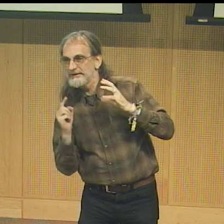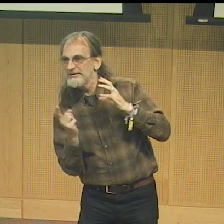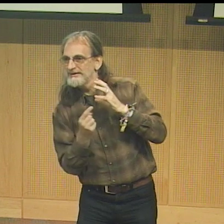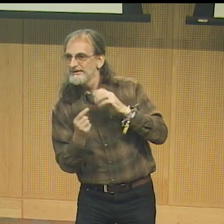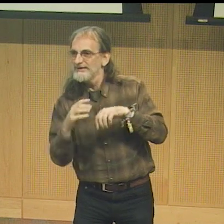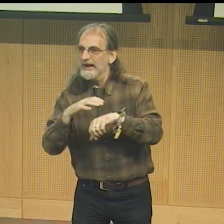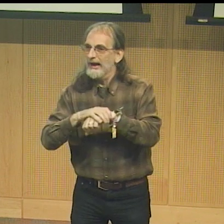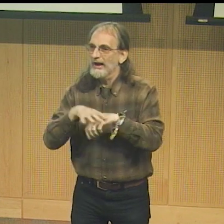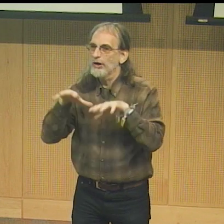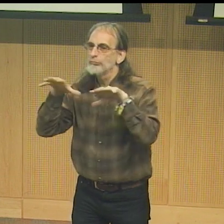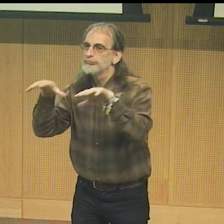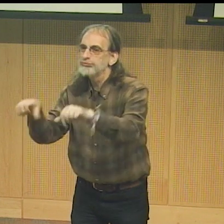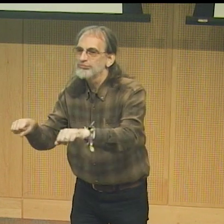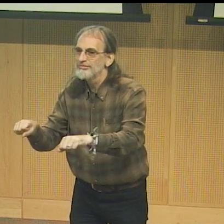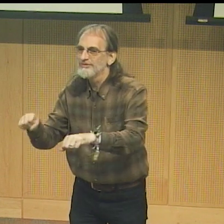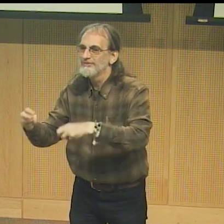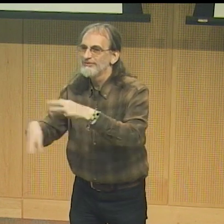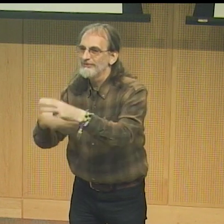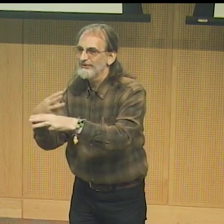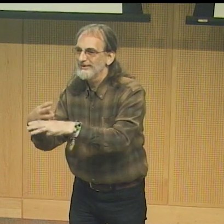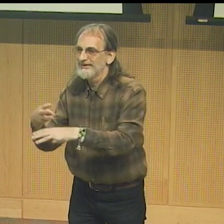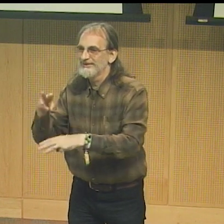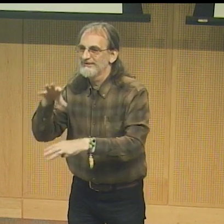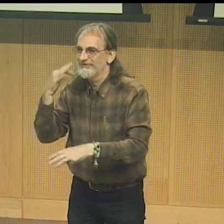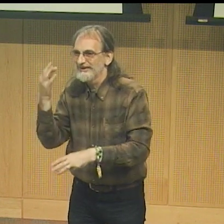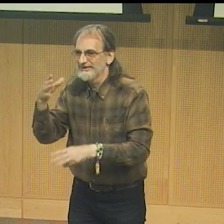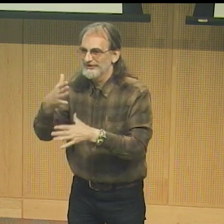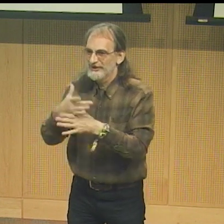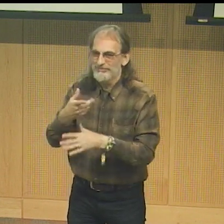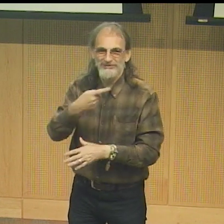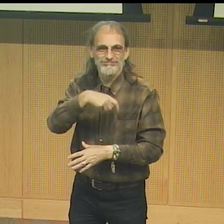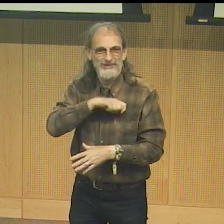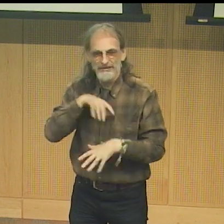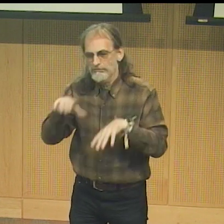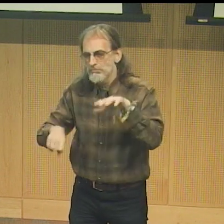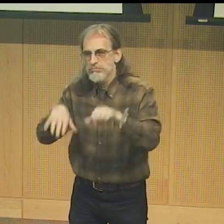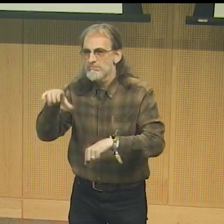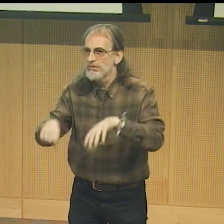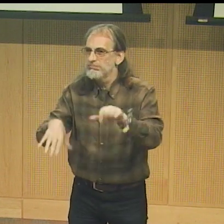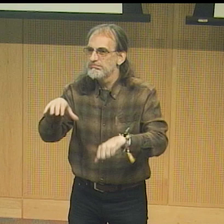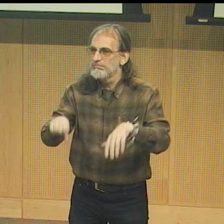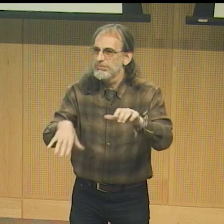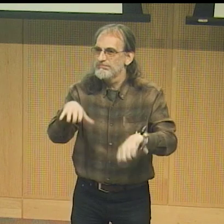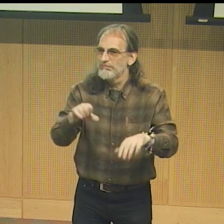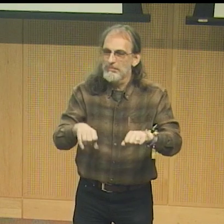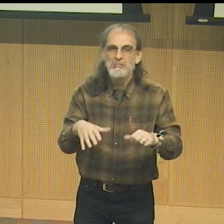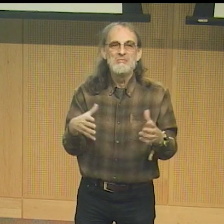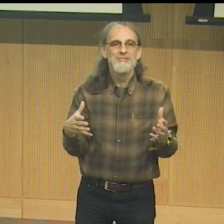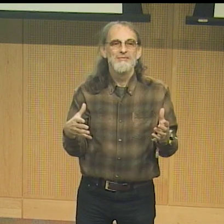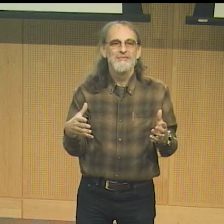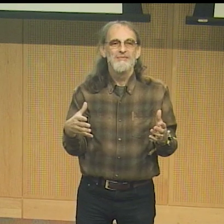of colonization, one culture coming in to usurp and colonize another.